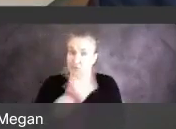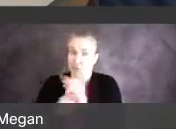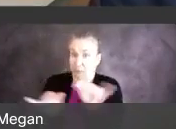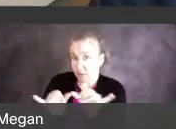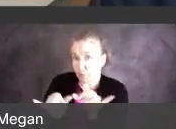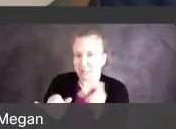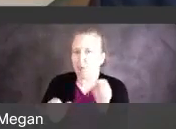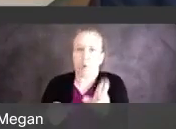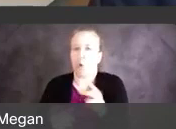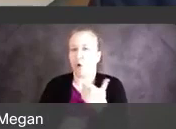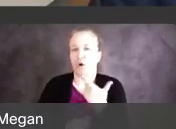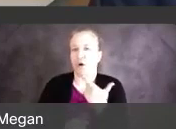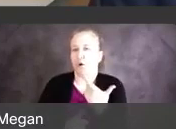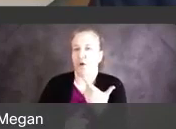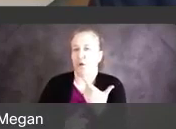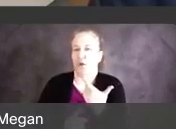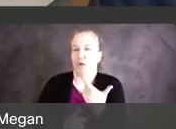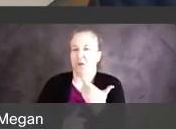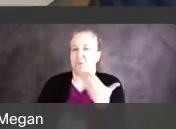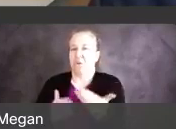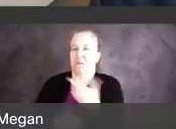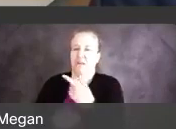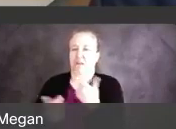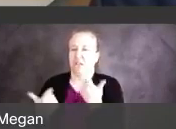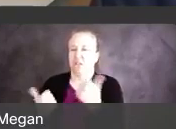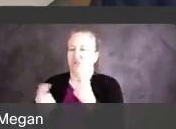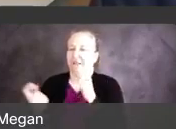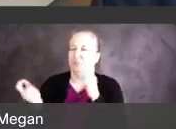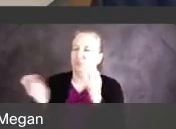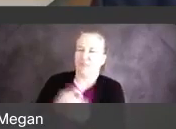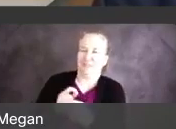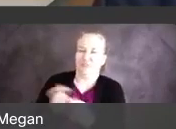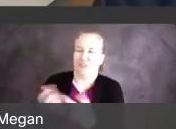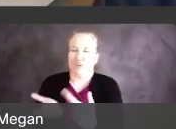trying to, you know, maybe change the conversation or change their messaging, I guess?